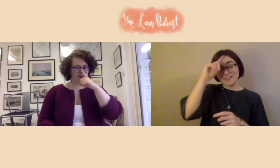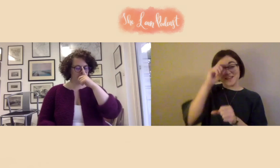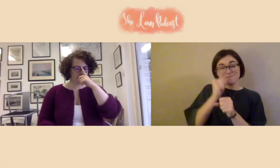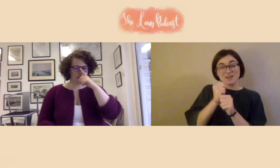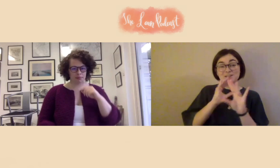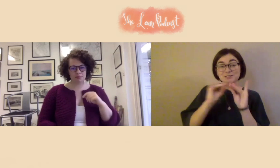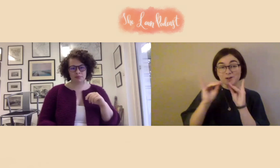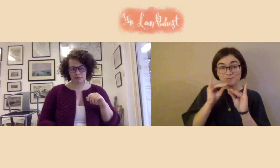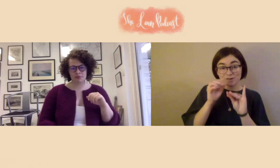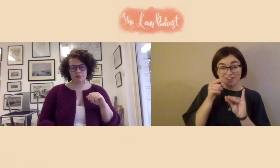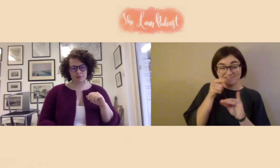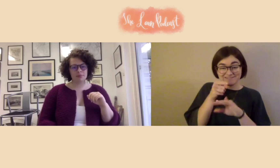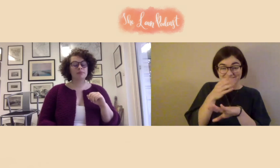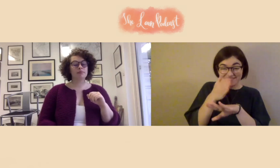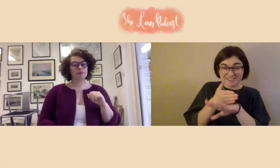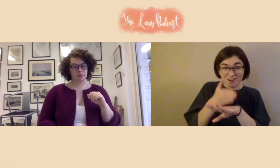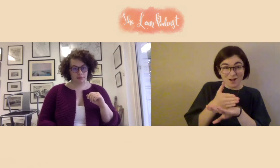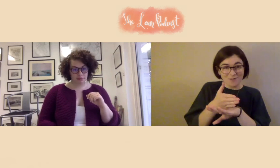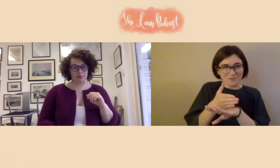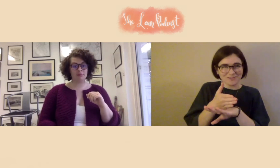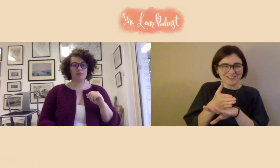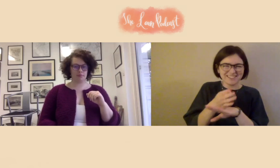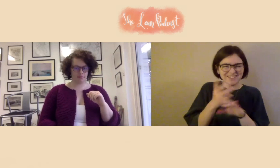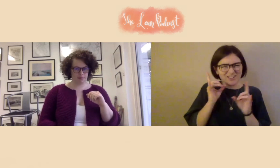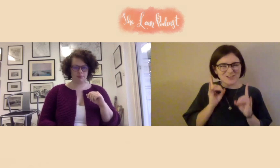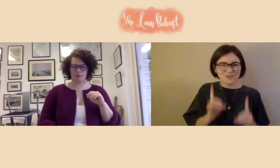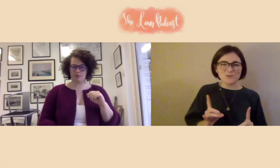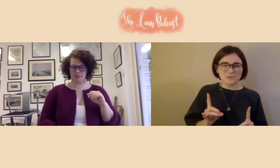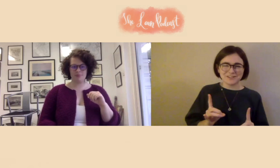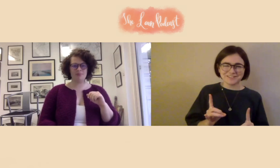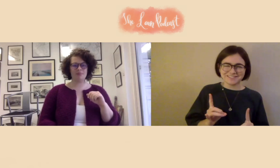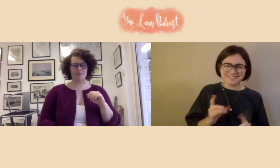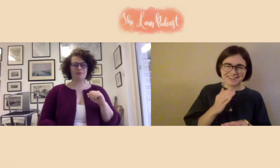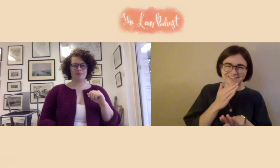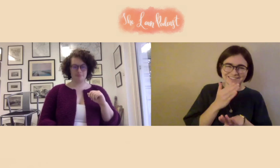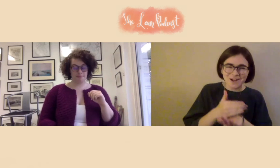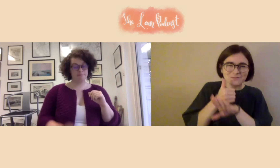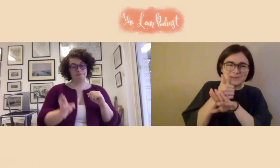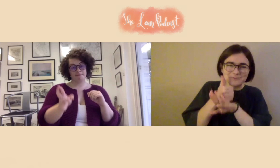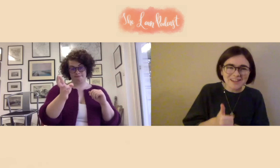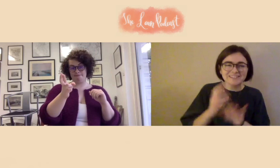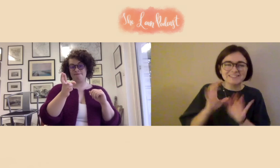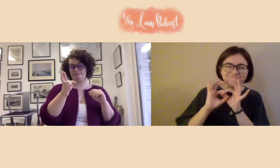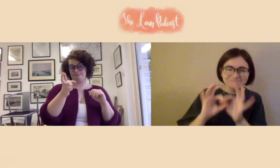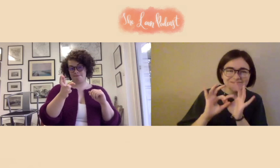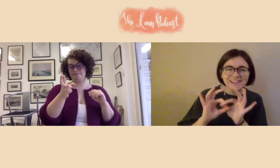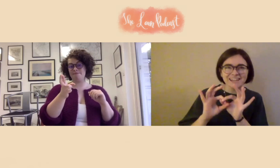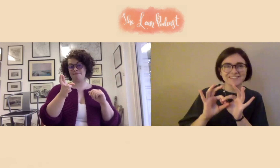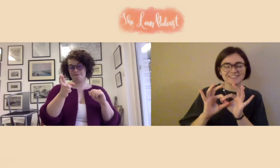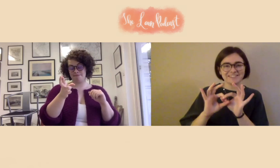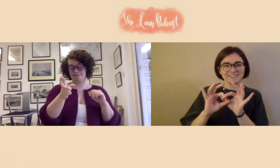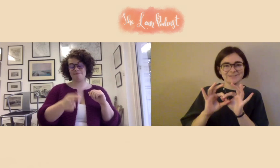I suppose, if you think about the role of an interpreter at the job of an interpreter, it's a very human role, if you like, - Totally.